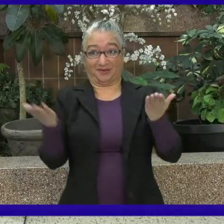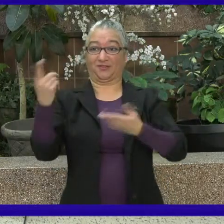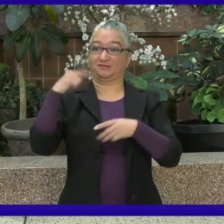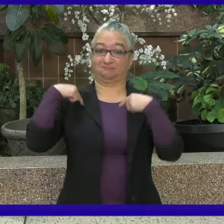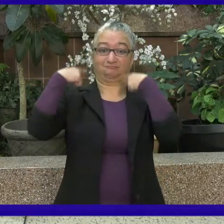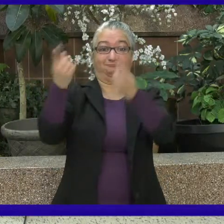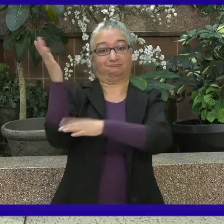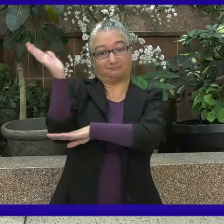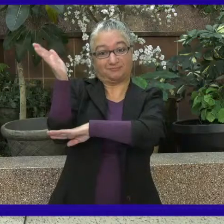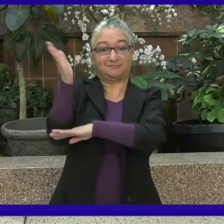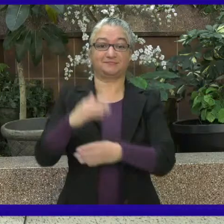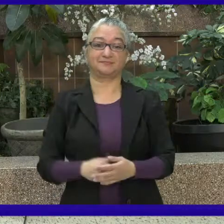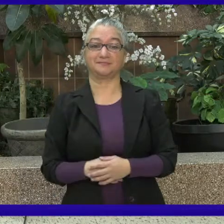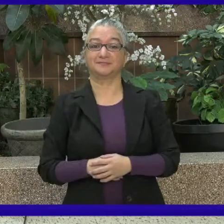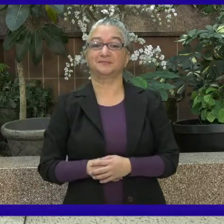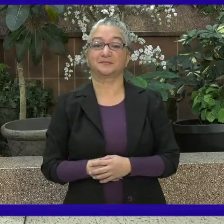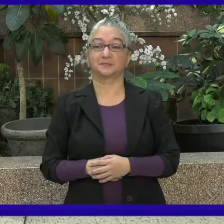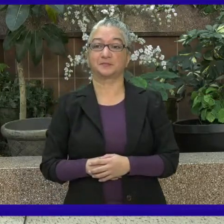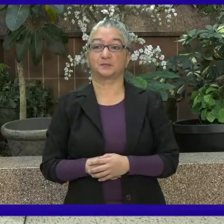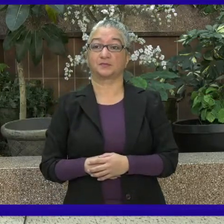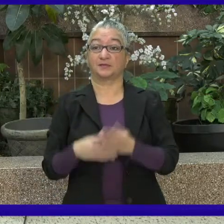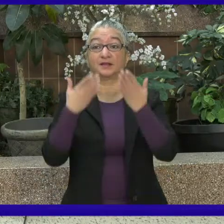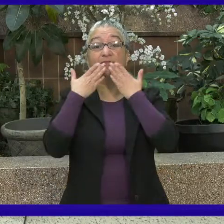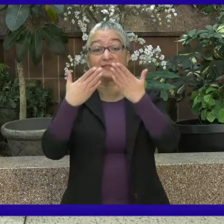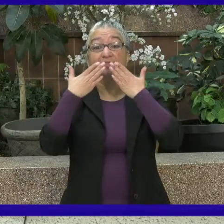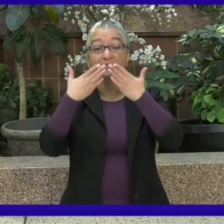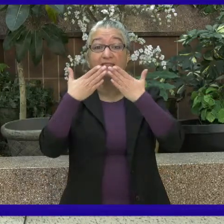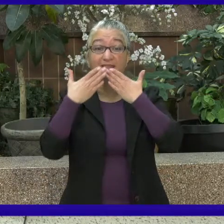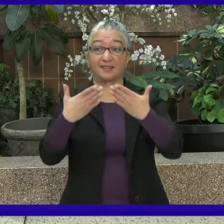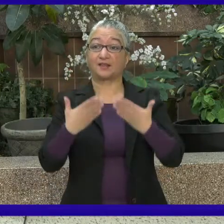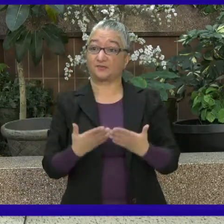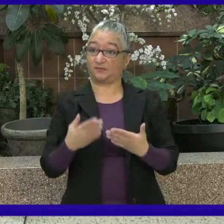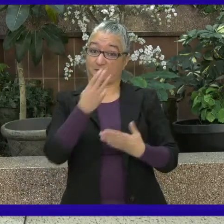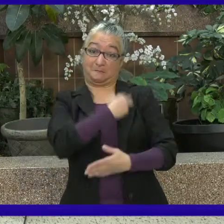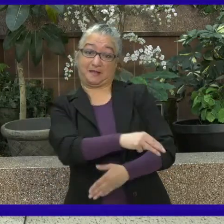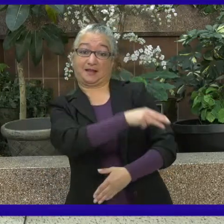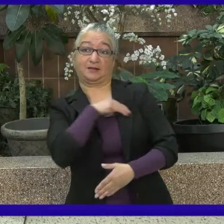i also want to thank the province's vaccine implementation task force